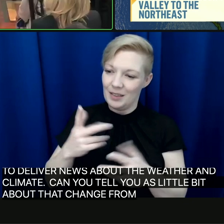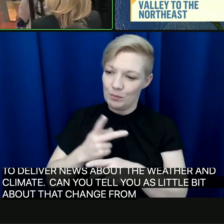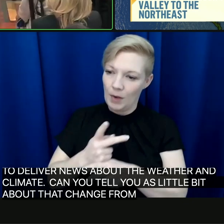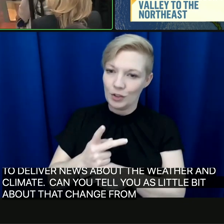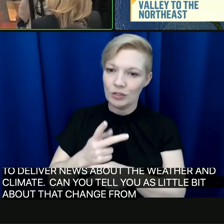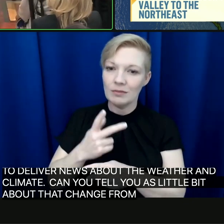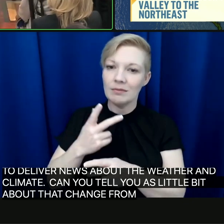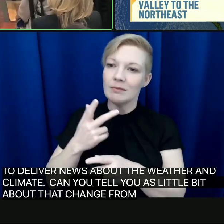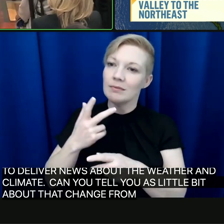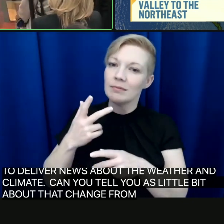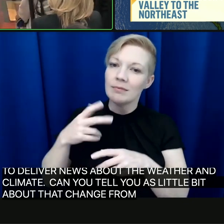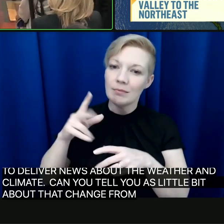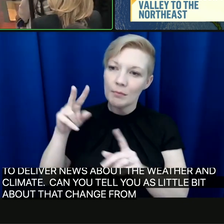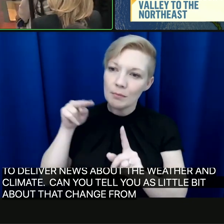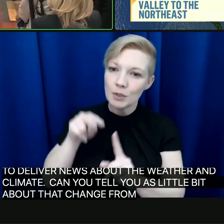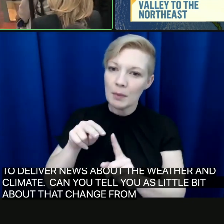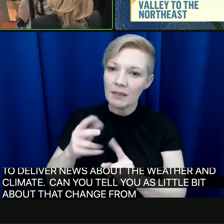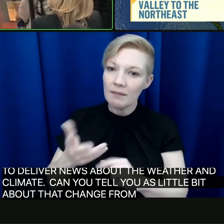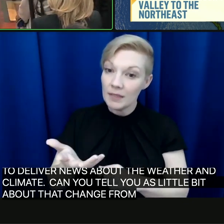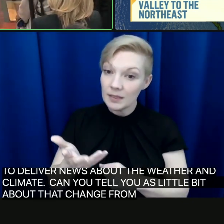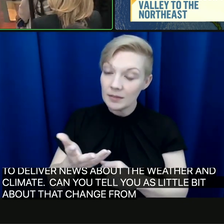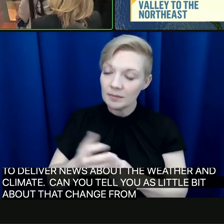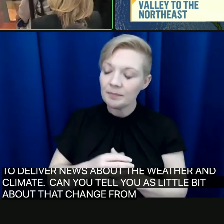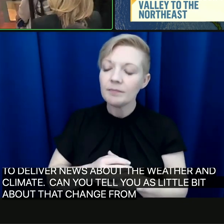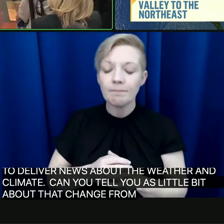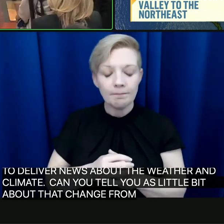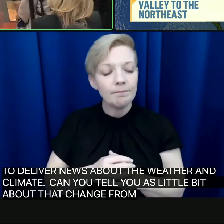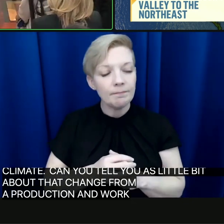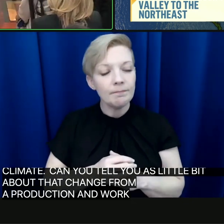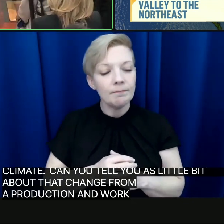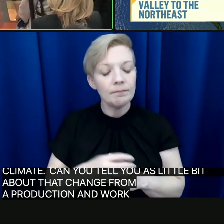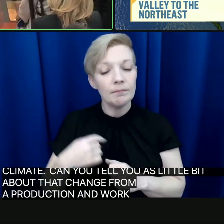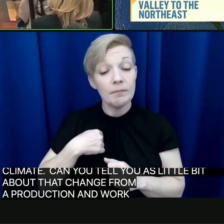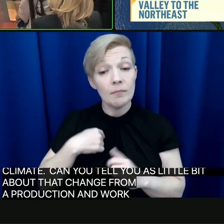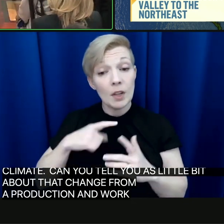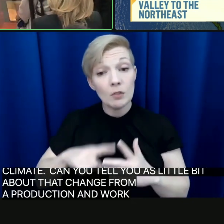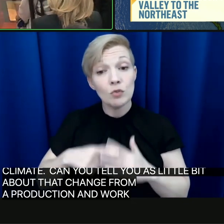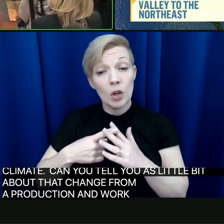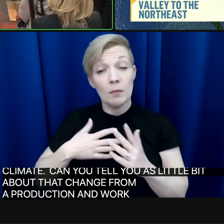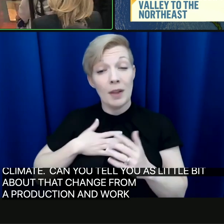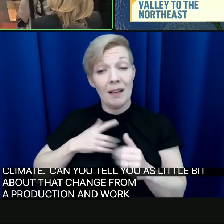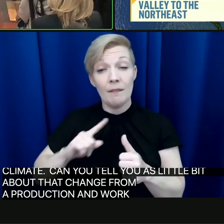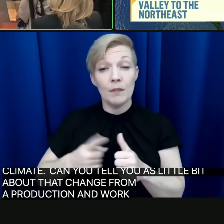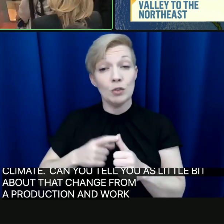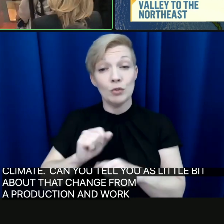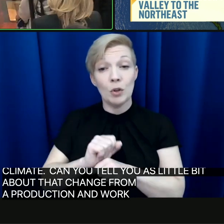Mr. Roker: Yeah, we when I started my first job was I was a sophomore in college